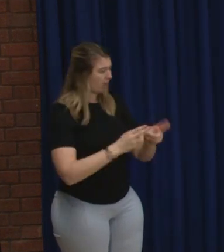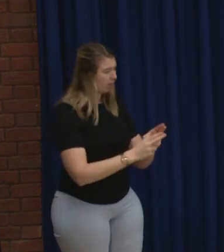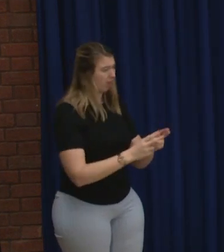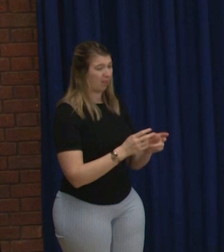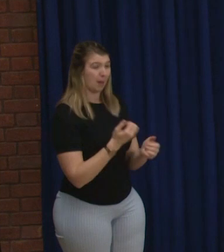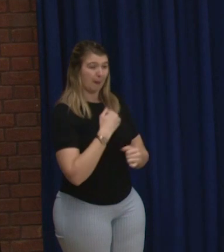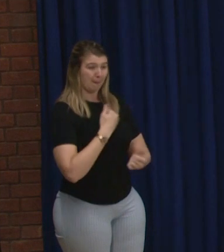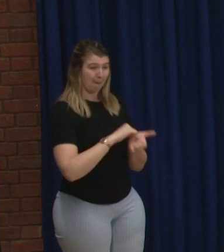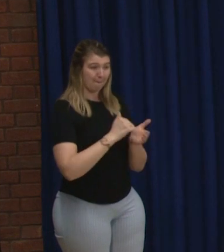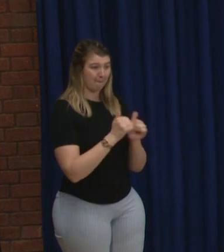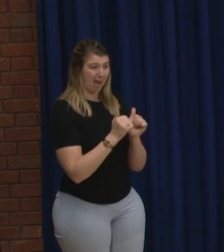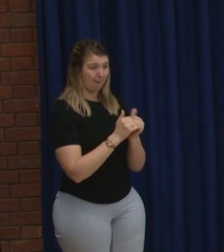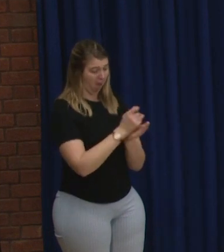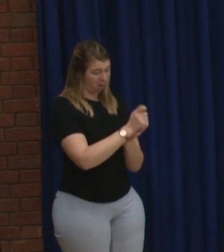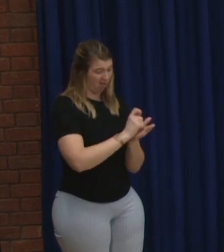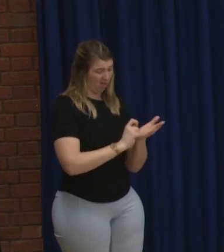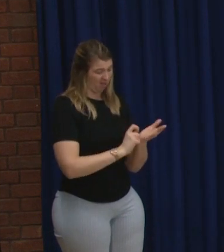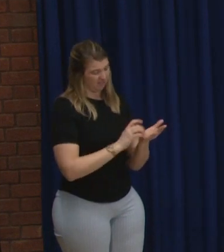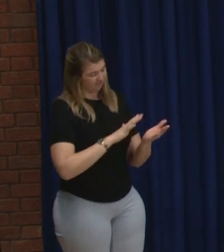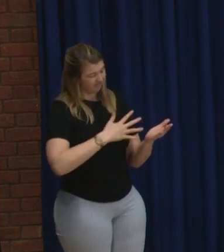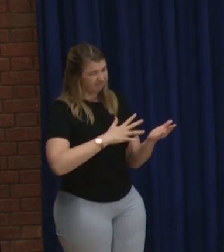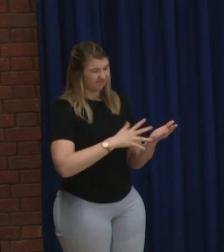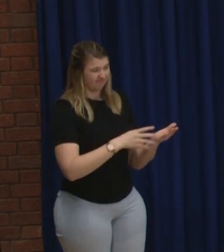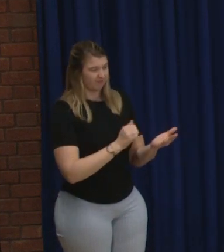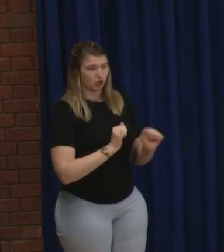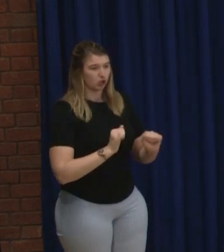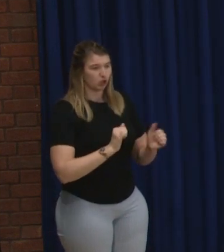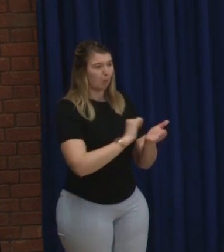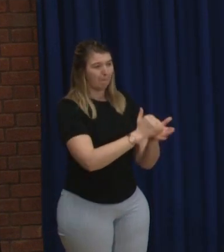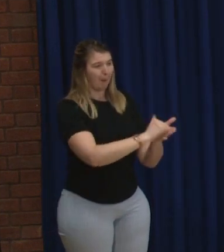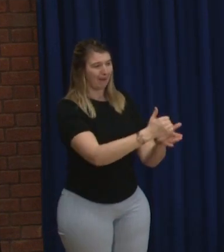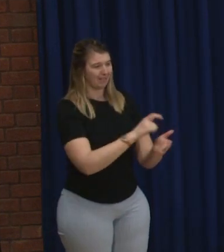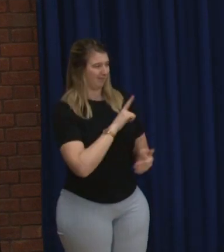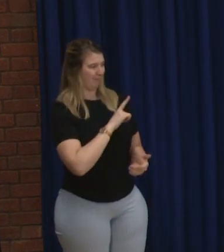published which I would have done if I had better organization, but it's not just a disability,